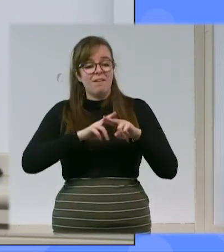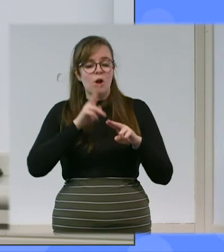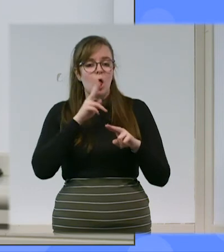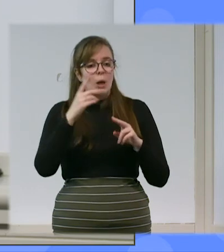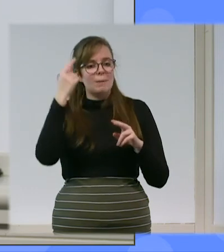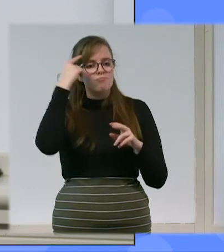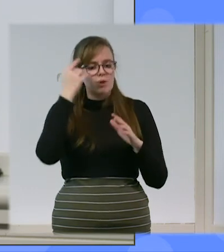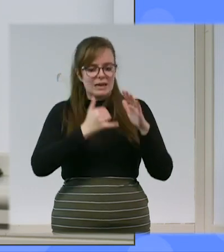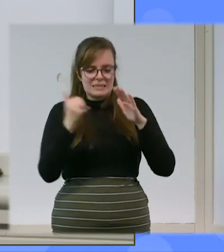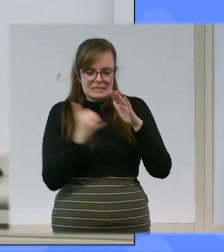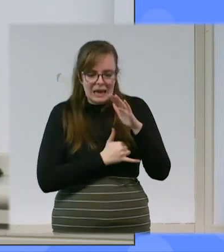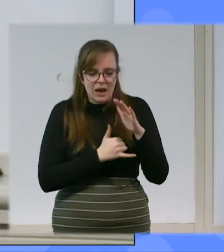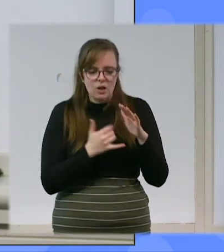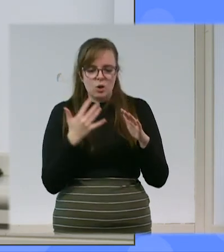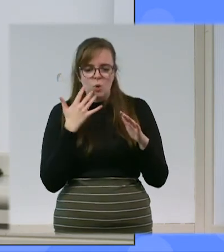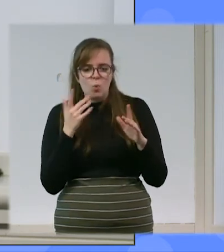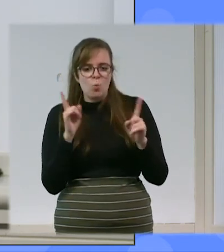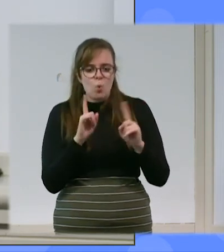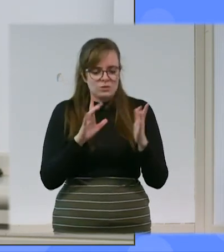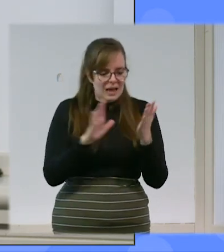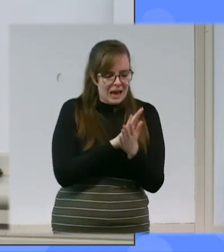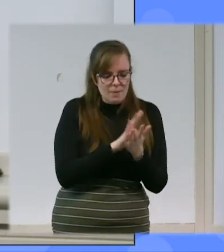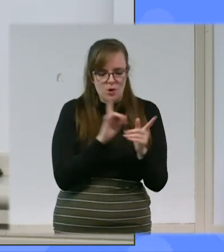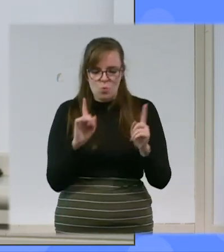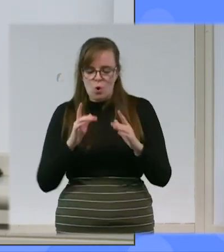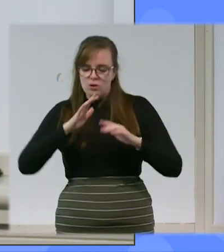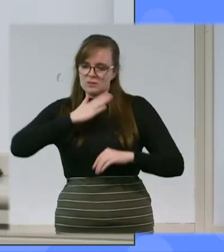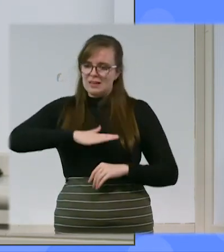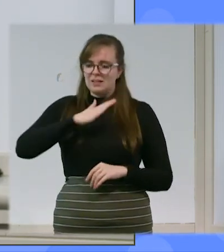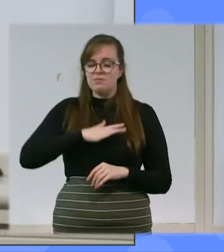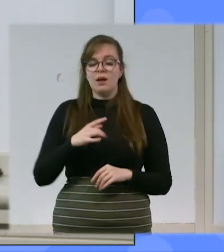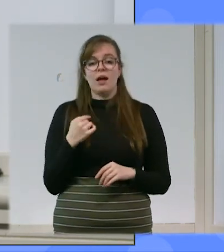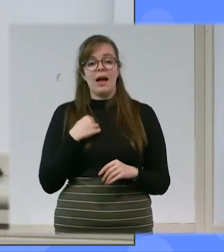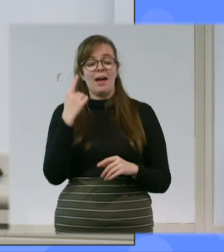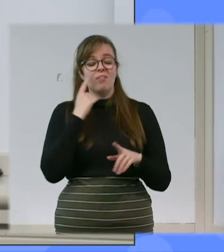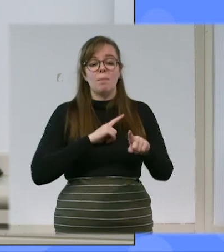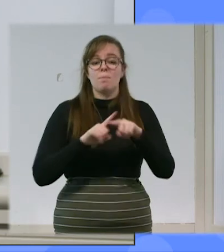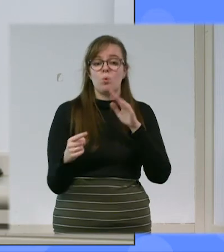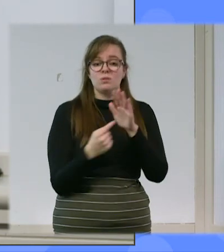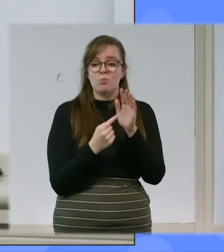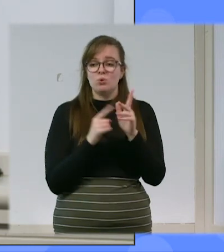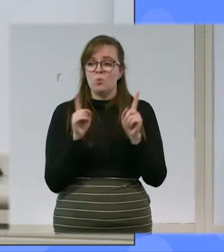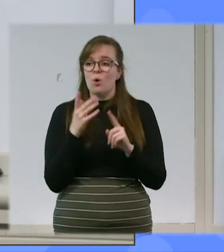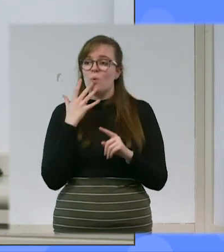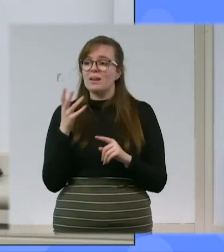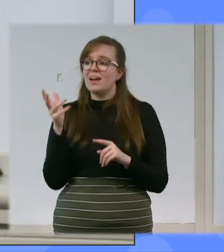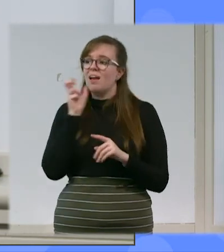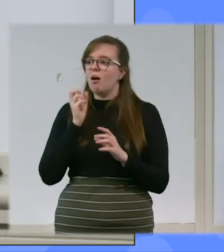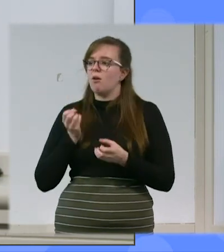lights out what makes us happy what makes us content I'd say most importantly you hear it when you listen to deliberative conversations like this